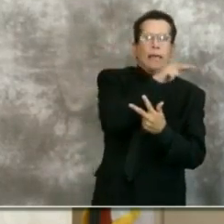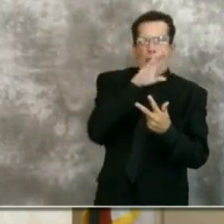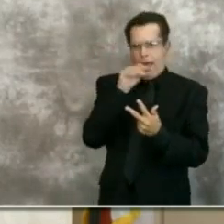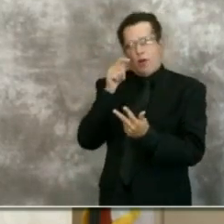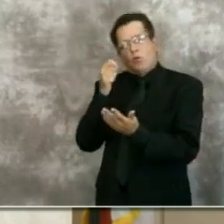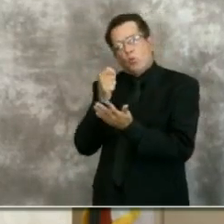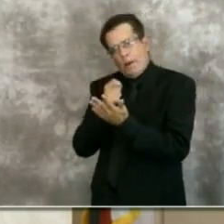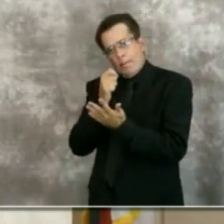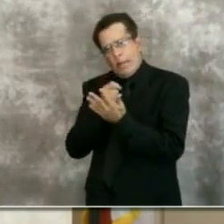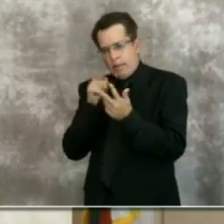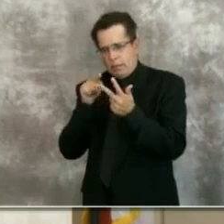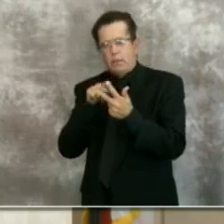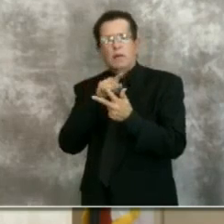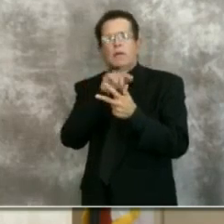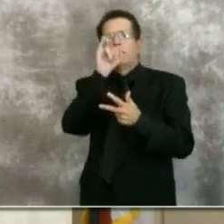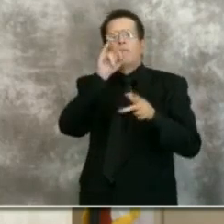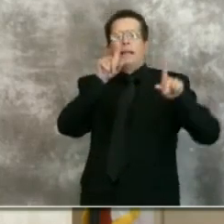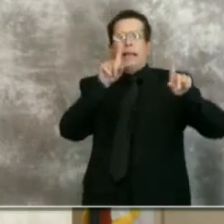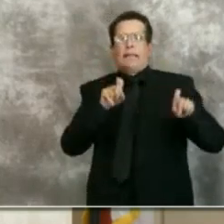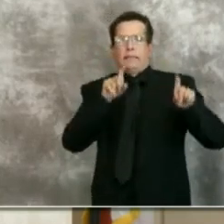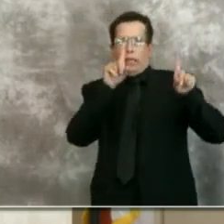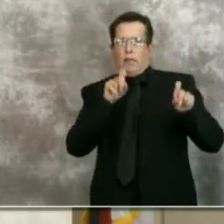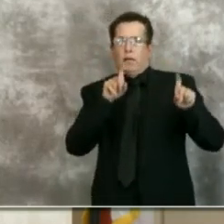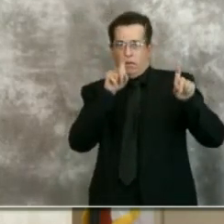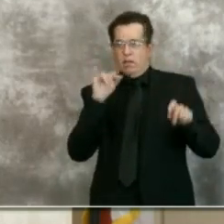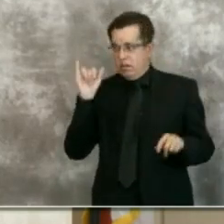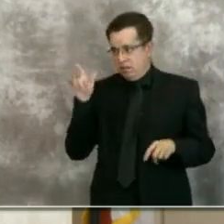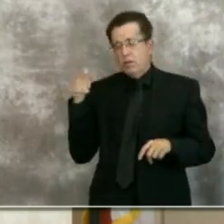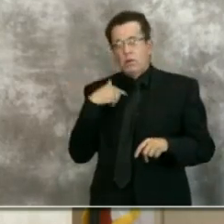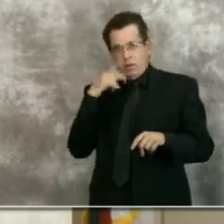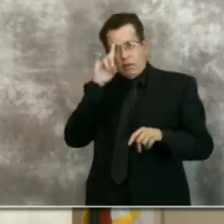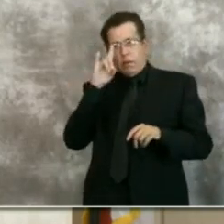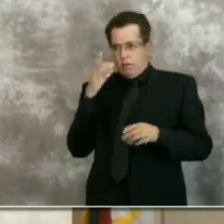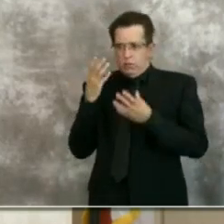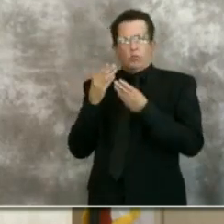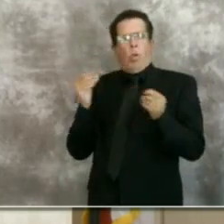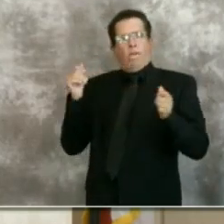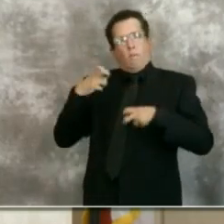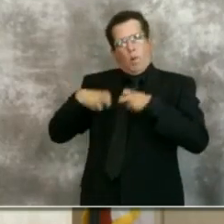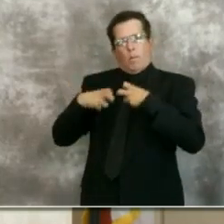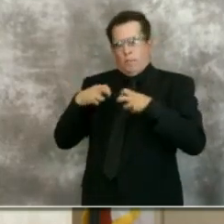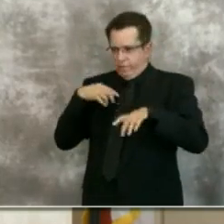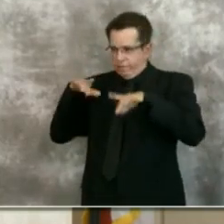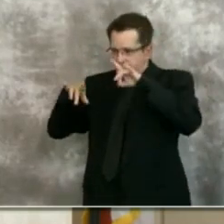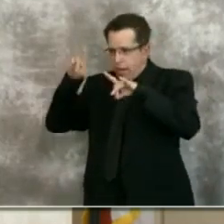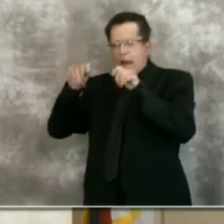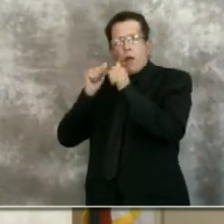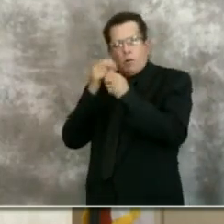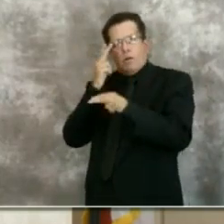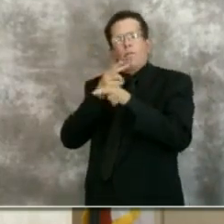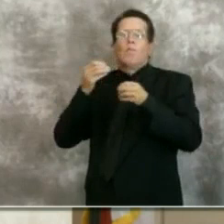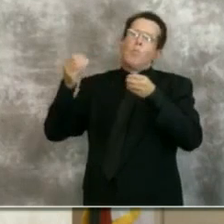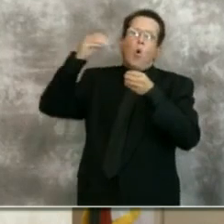ABILITY TO MOVE FORWARD IS TESTING TRACING AND TREATMENT. THE TESTING WE TALKED ABOUT IN GREAT DEPTH INCLUDING LAST